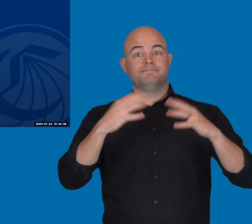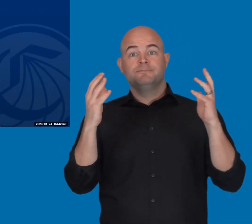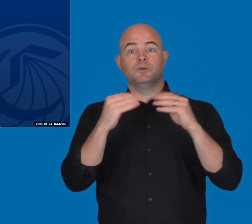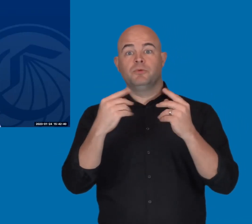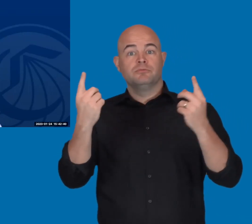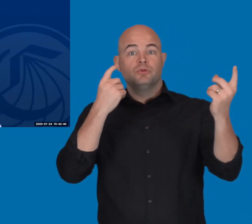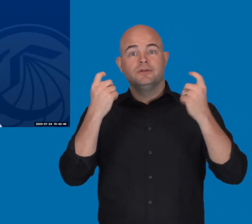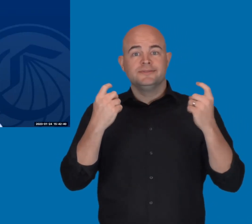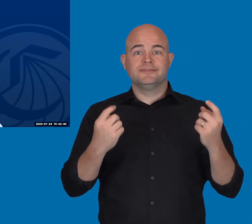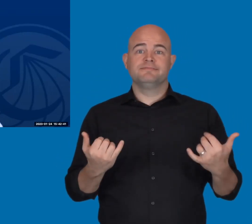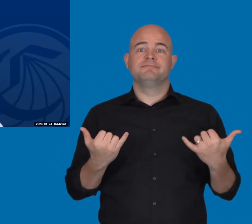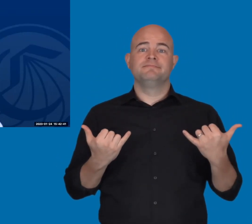Yes, Anna?